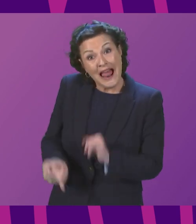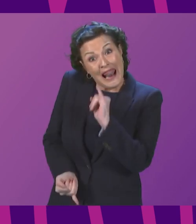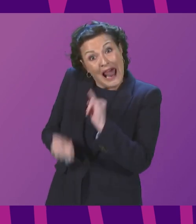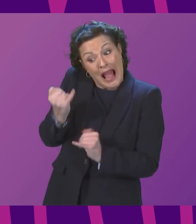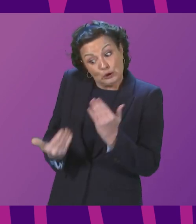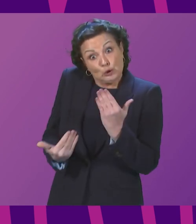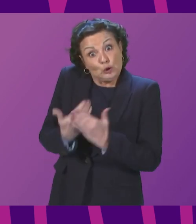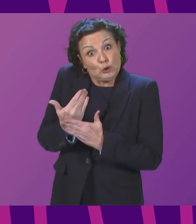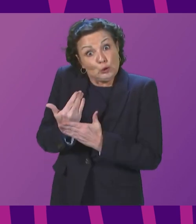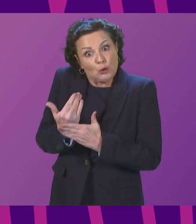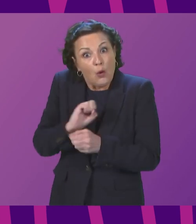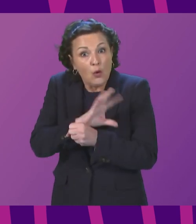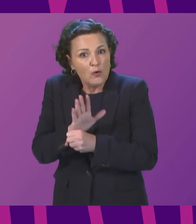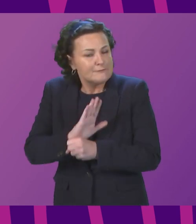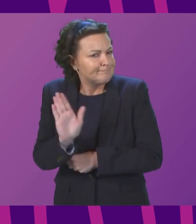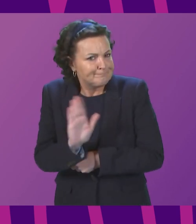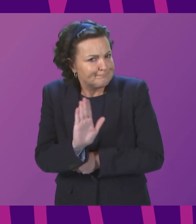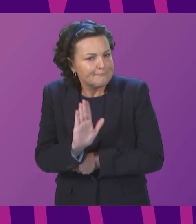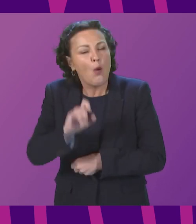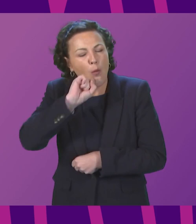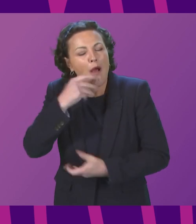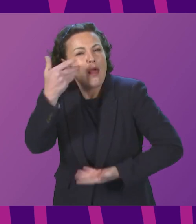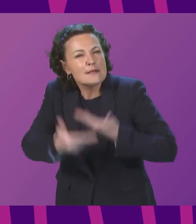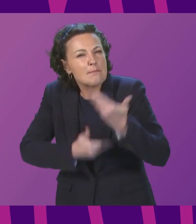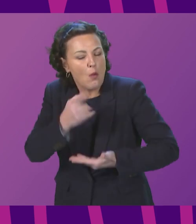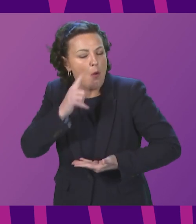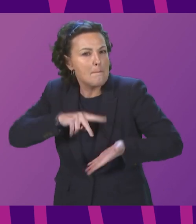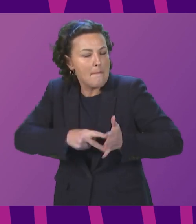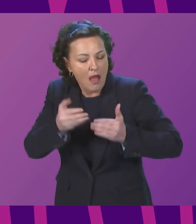I will also signal some longer-term work to consider the adaptations that are necessary